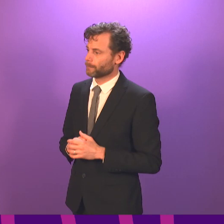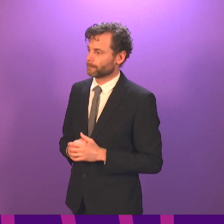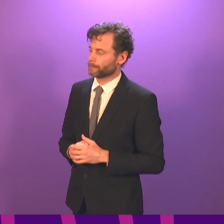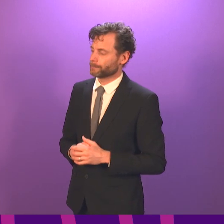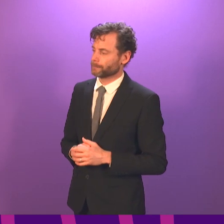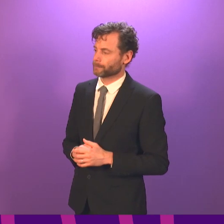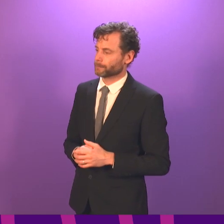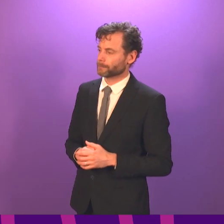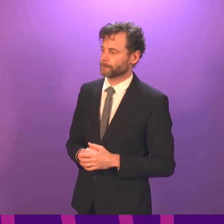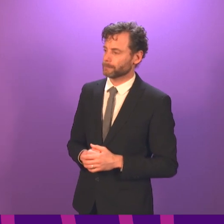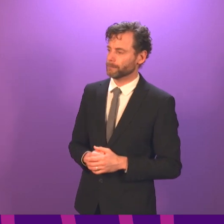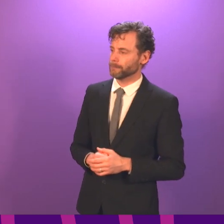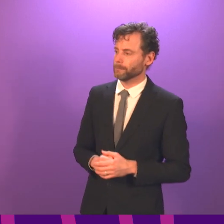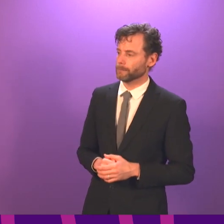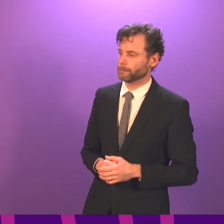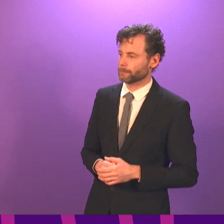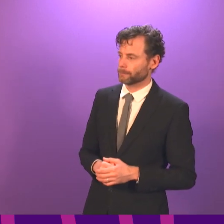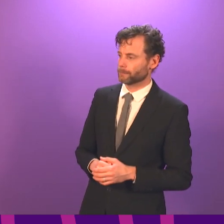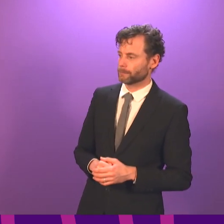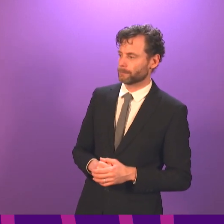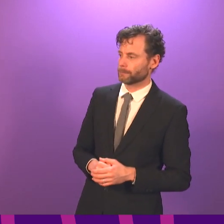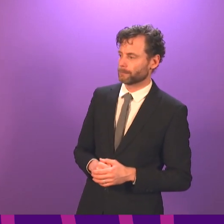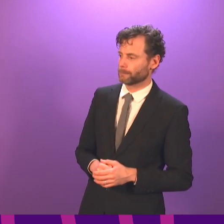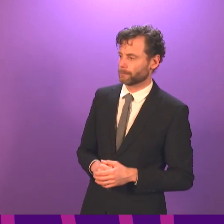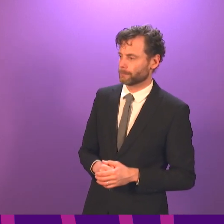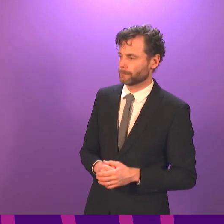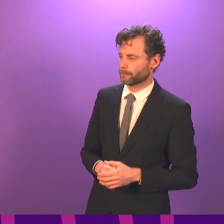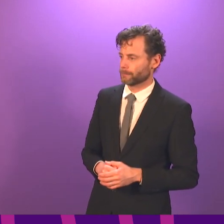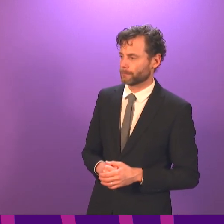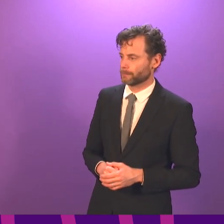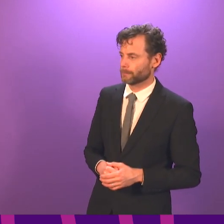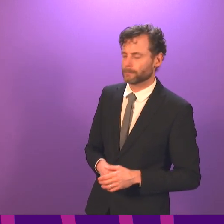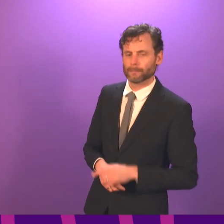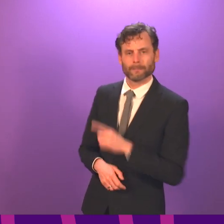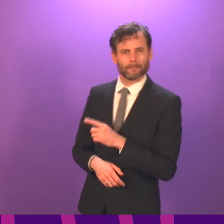work the same shifts at vaccine centres have vastly different rates of pay. Nurses with